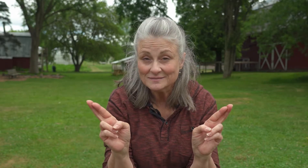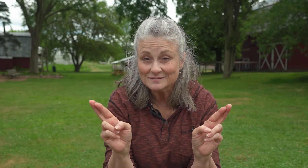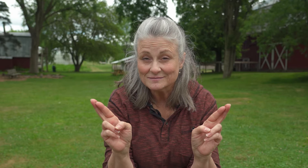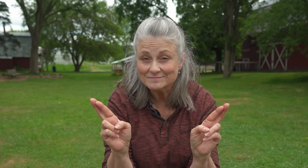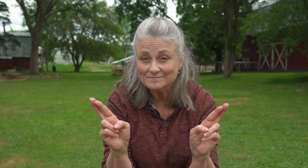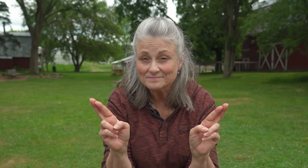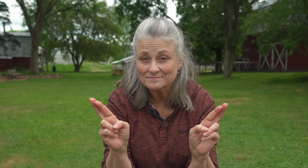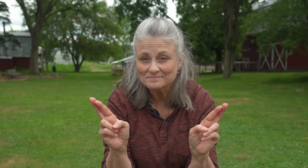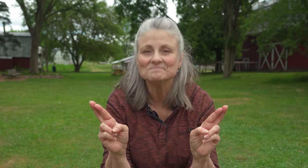Are you guys ready?